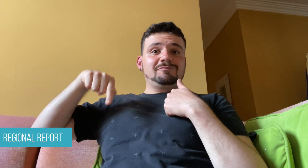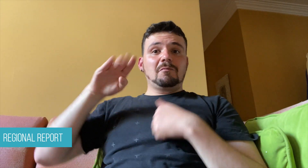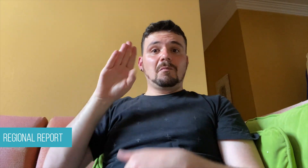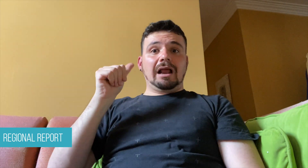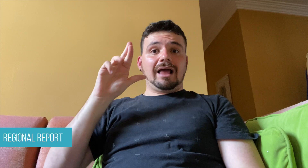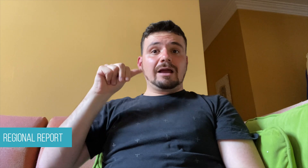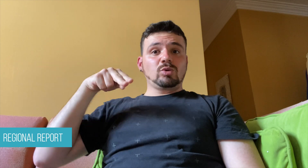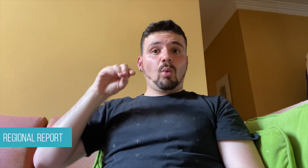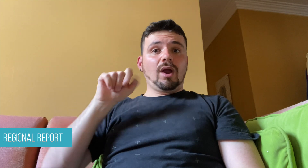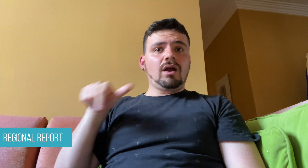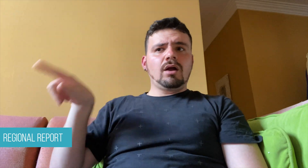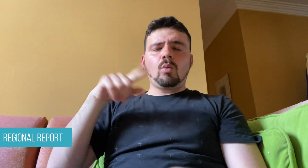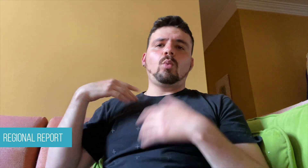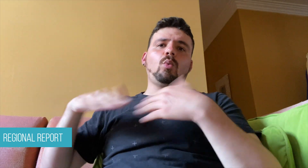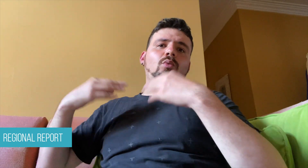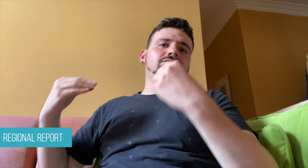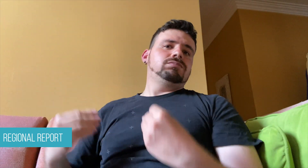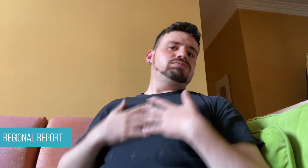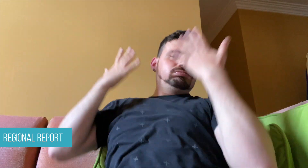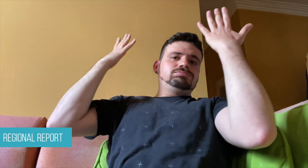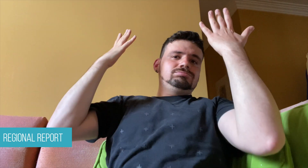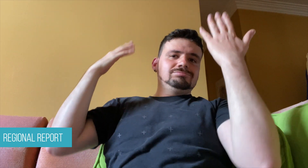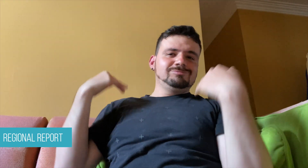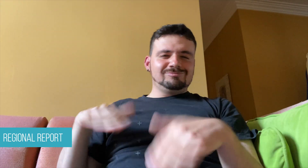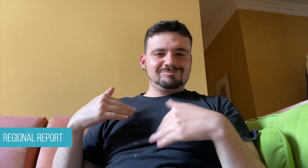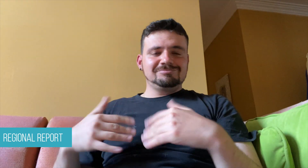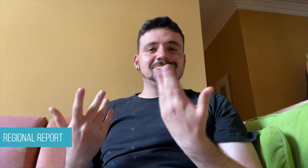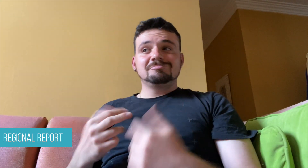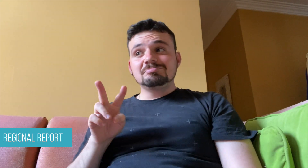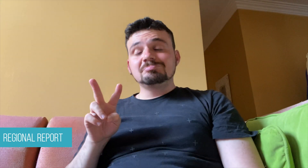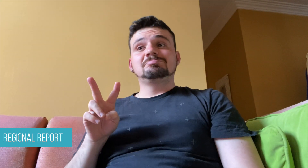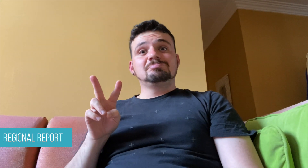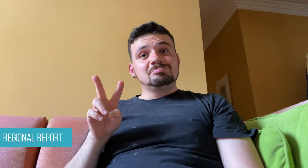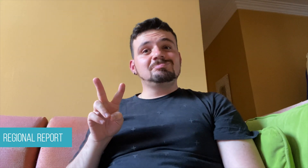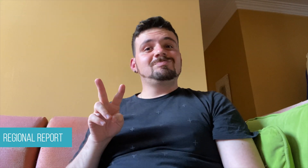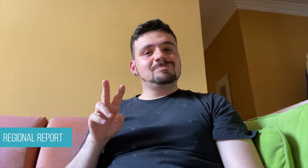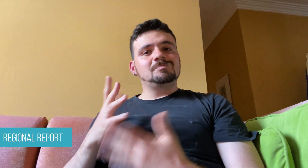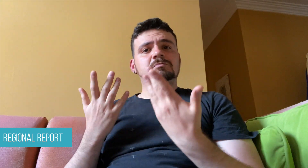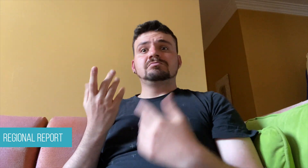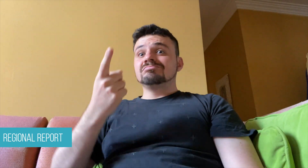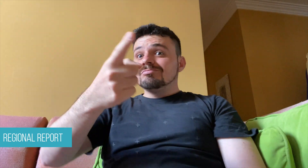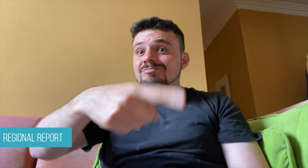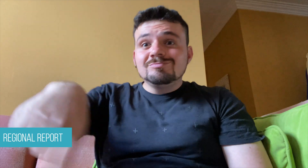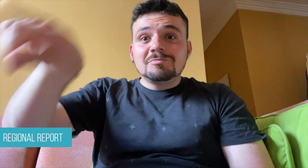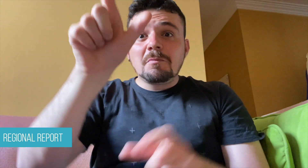Residents of Baranoa are inspired by his achievement.